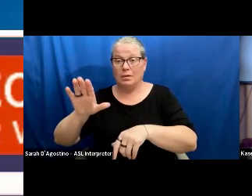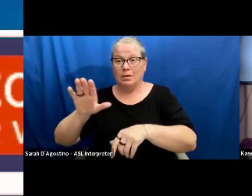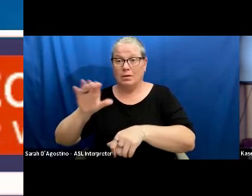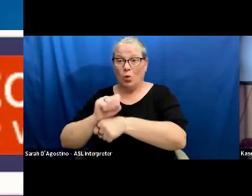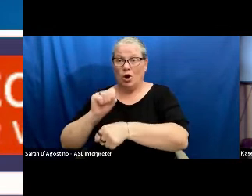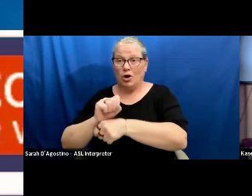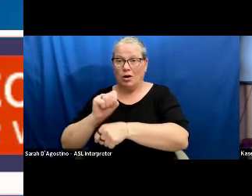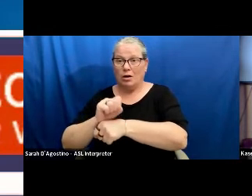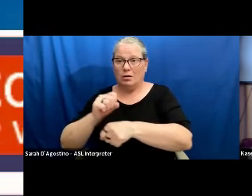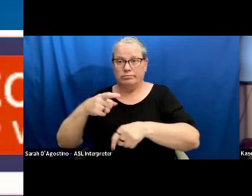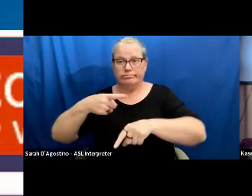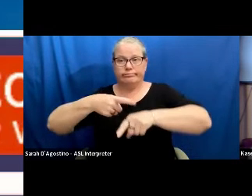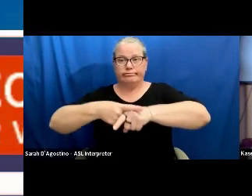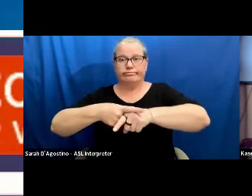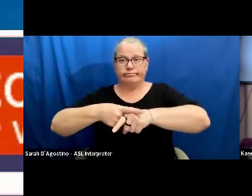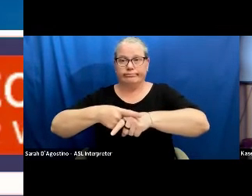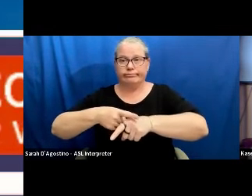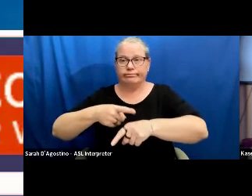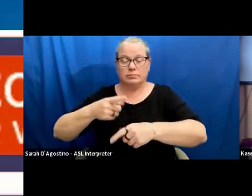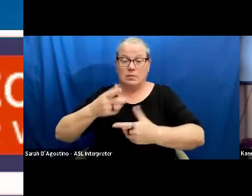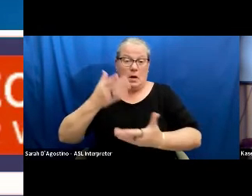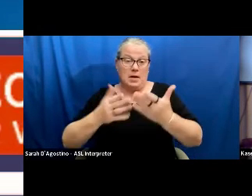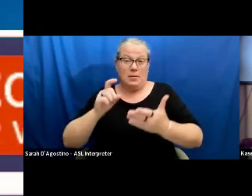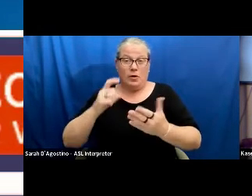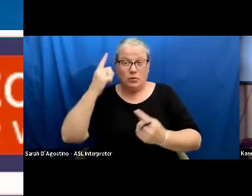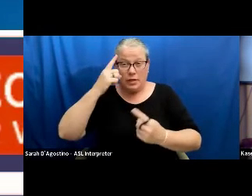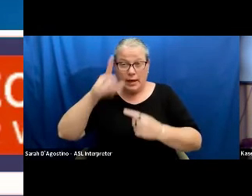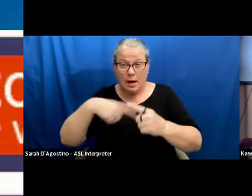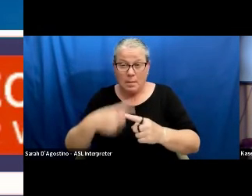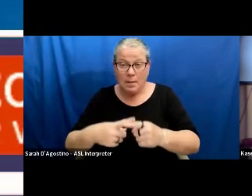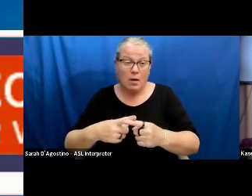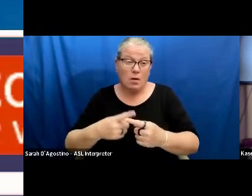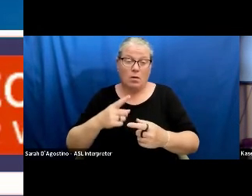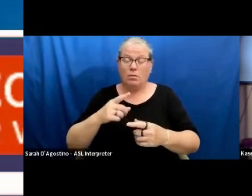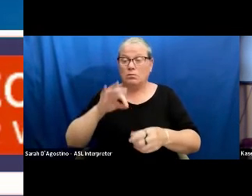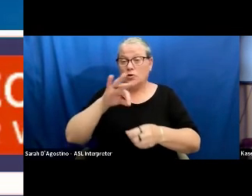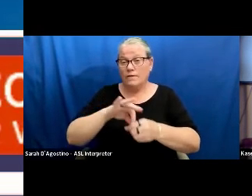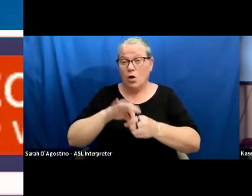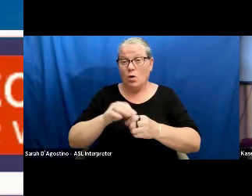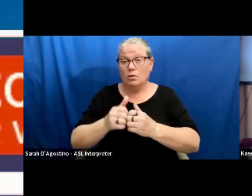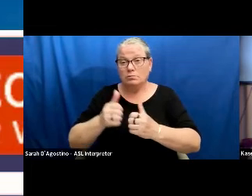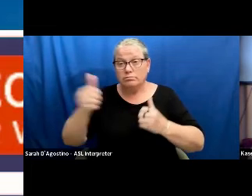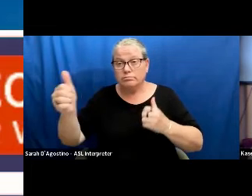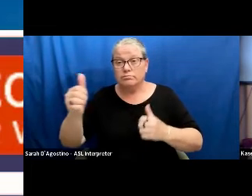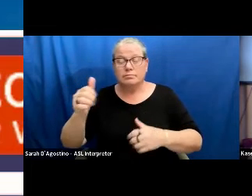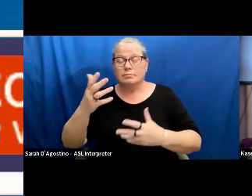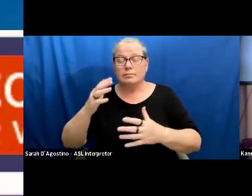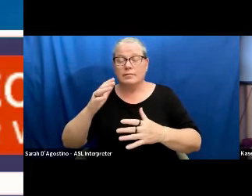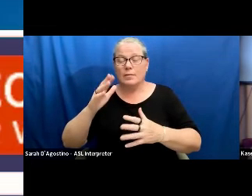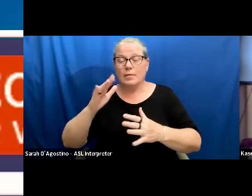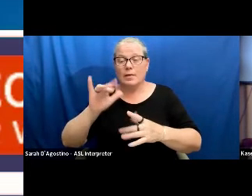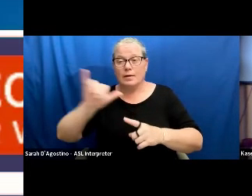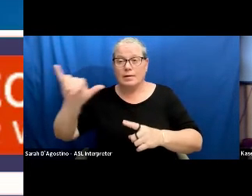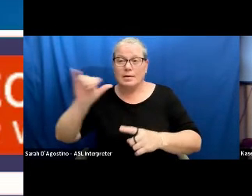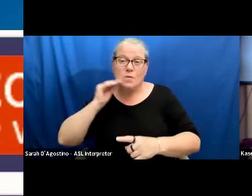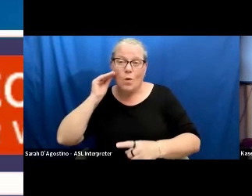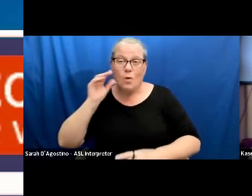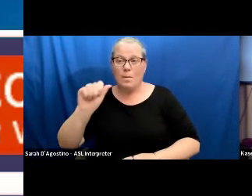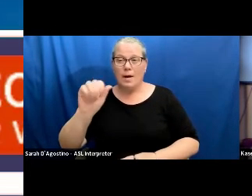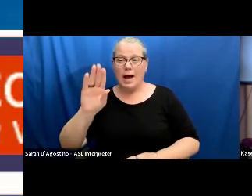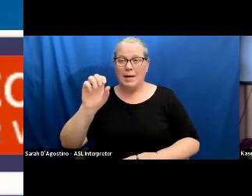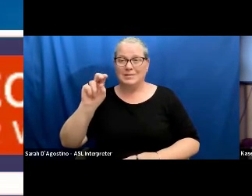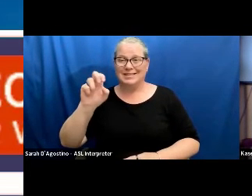you can drop off your uh ballot in the mail or uh at a absent ballot drop box ahead of time um